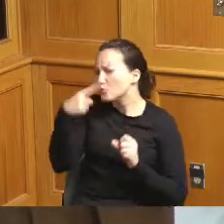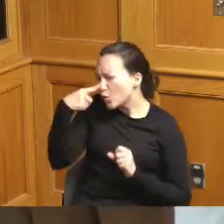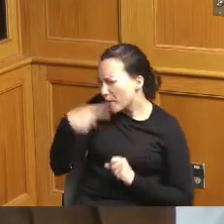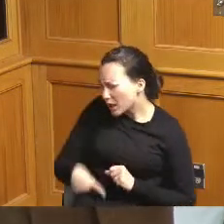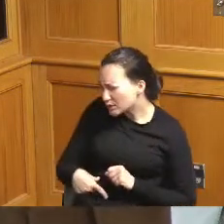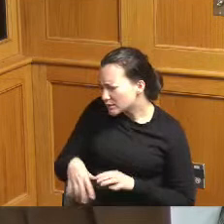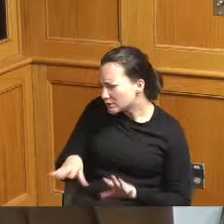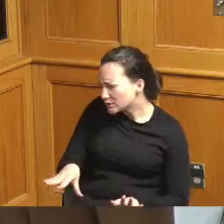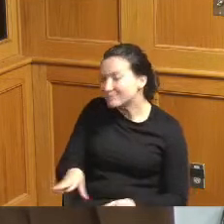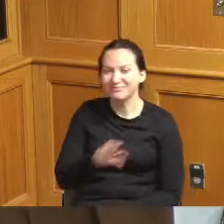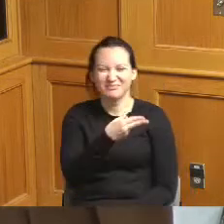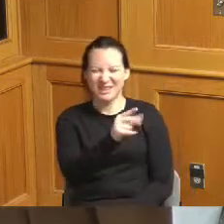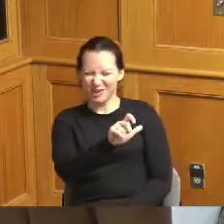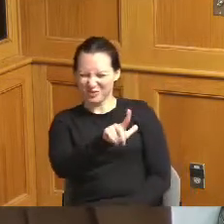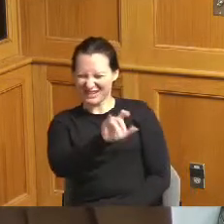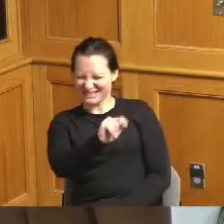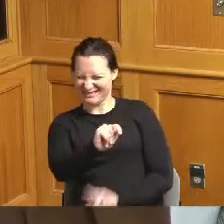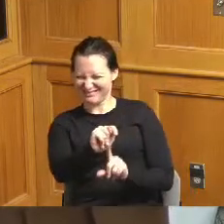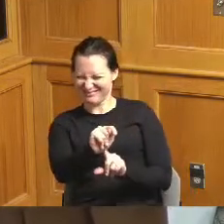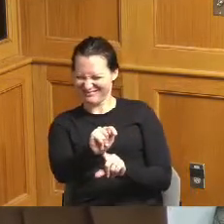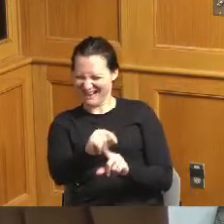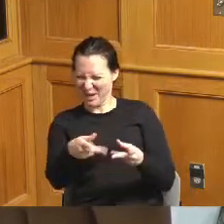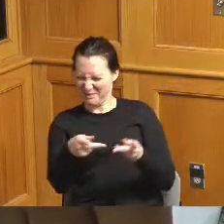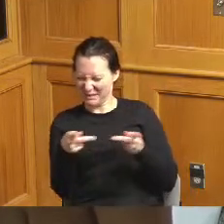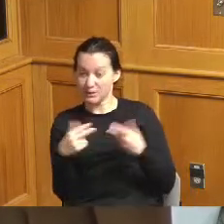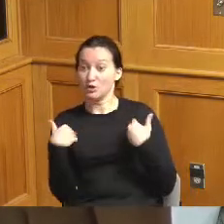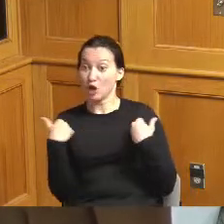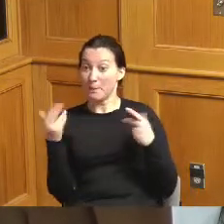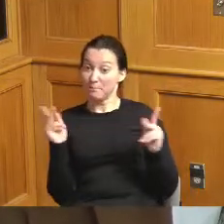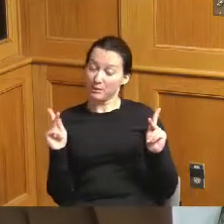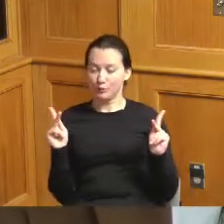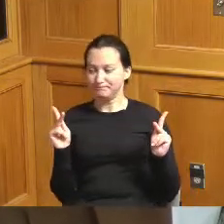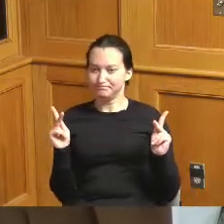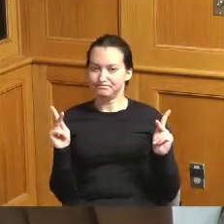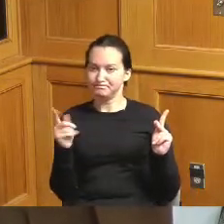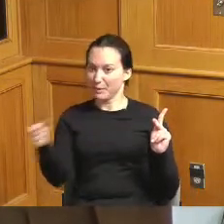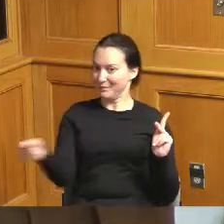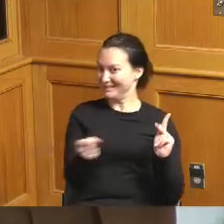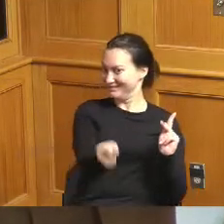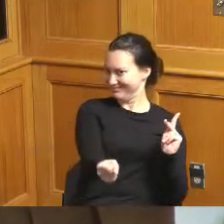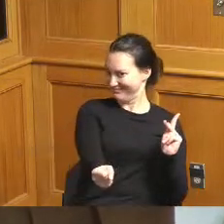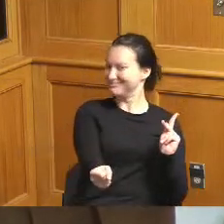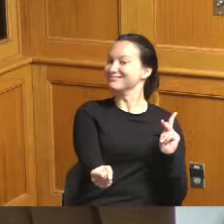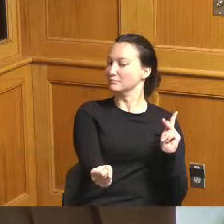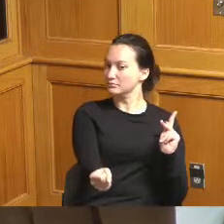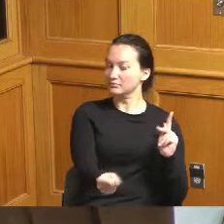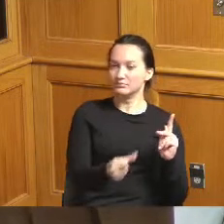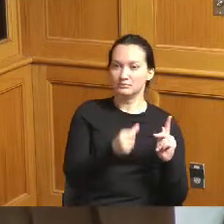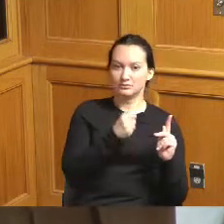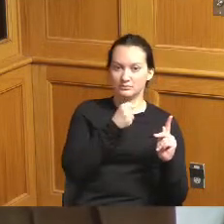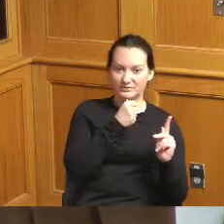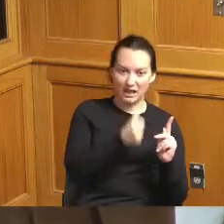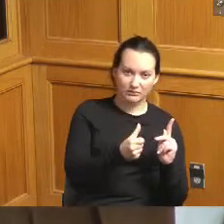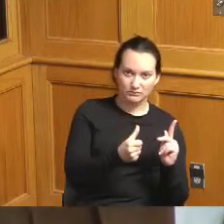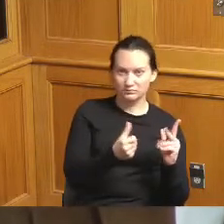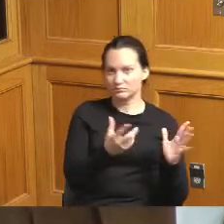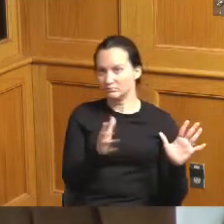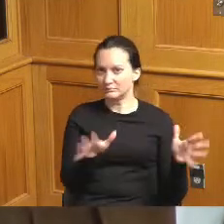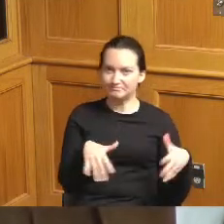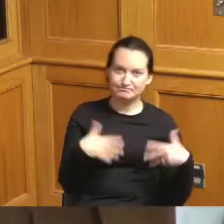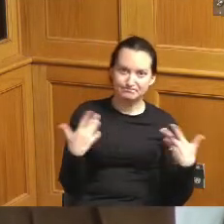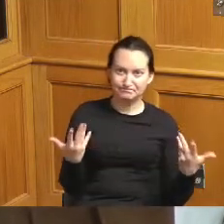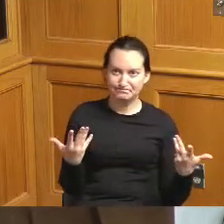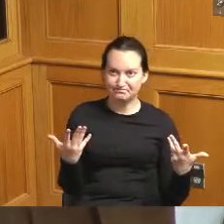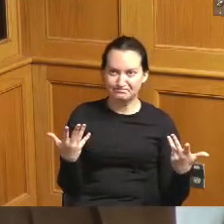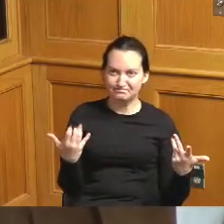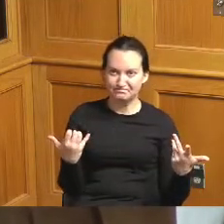and Hillcrest is a place where young people are placed instead of being in yeah residential yeah